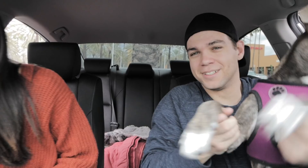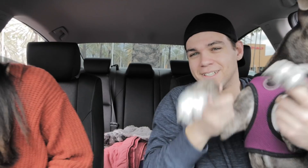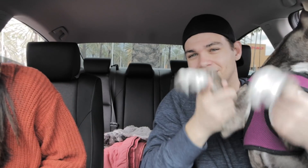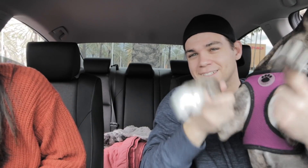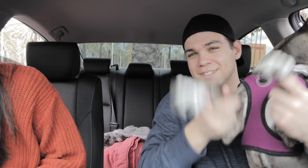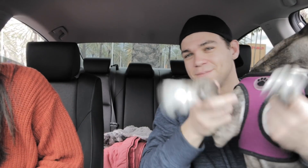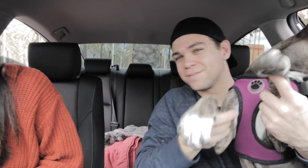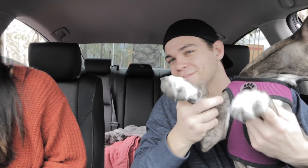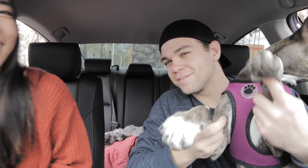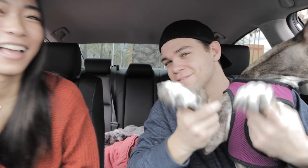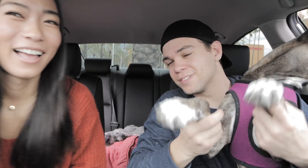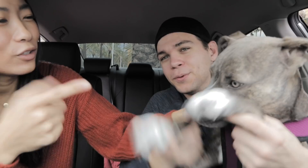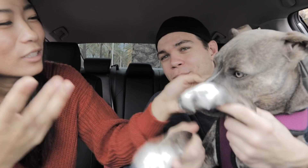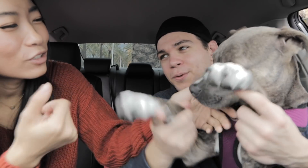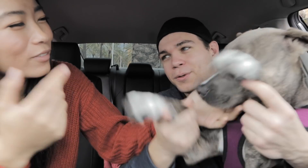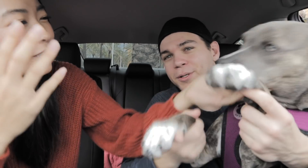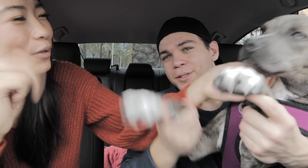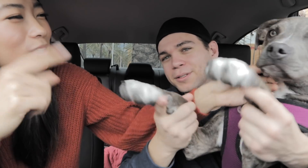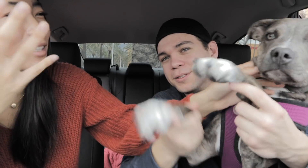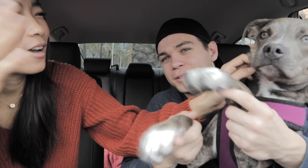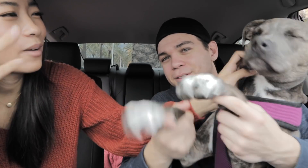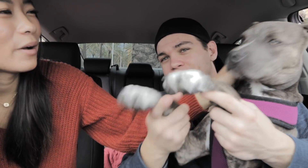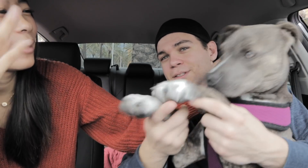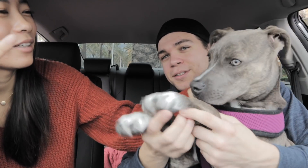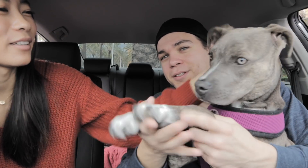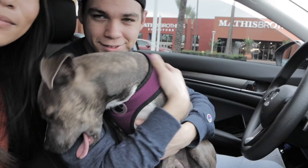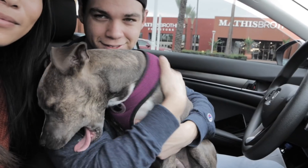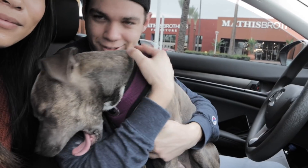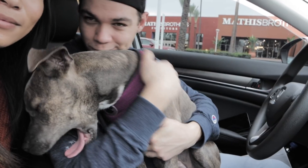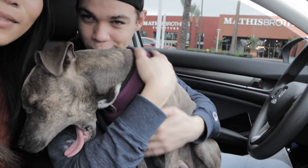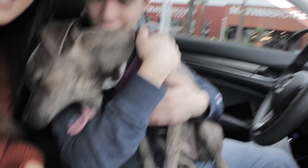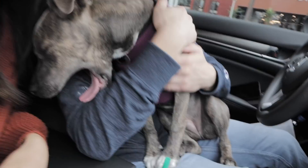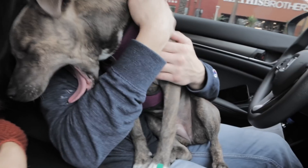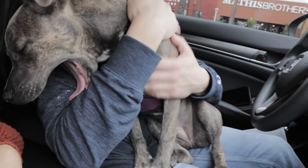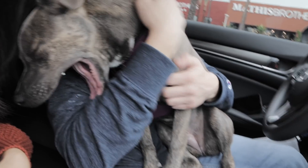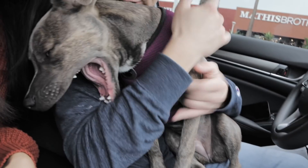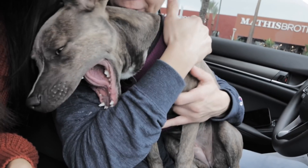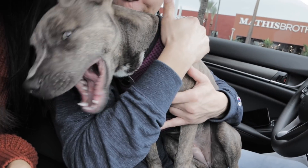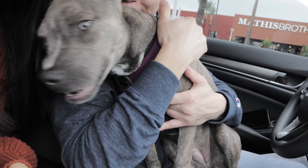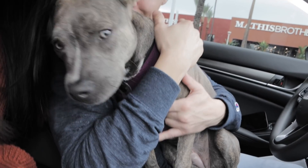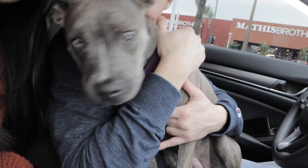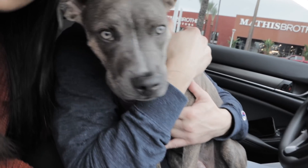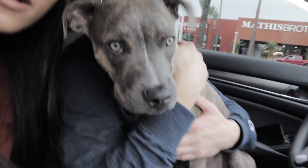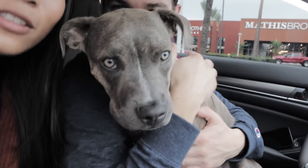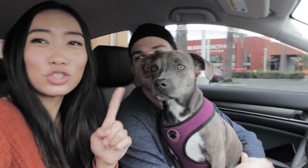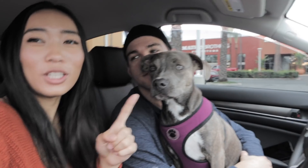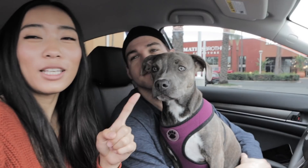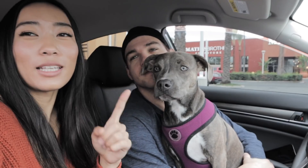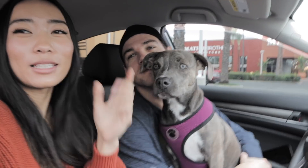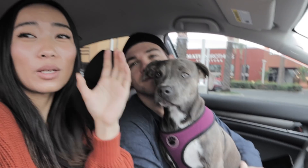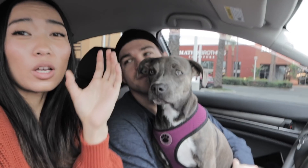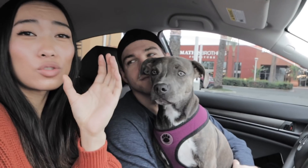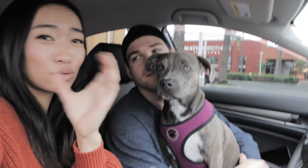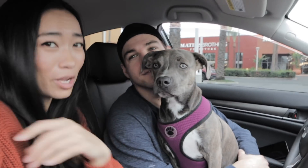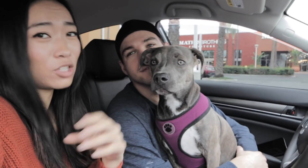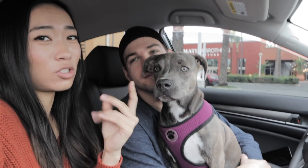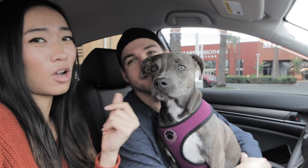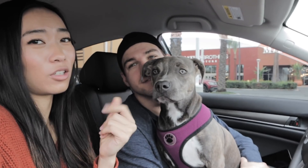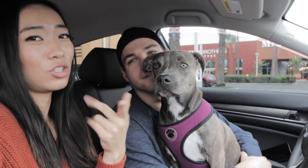She is a strange dog.